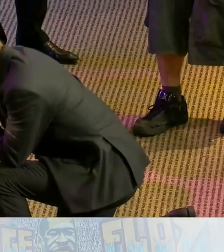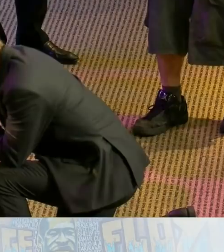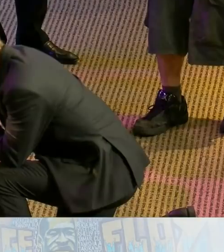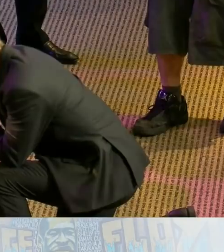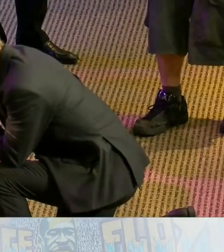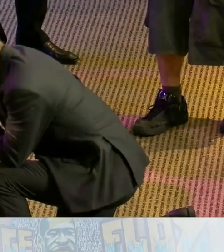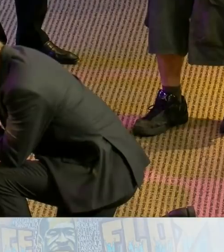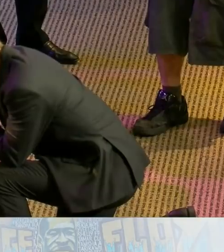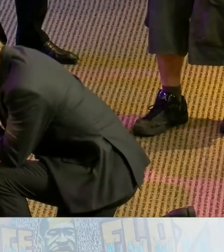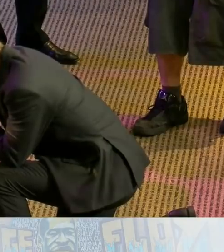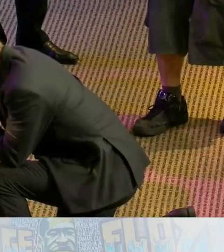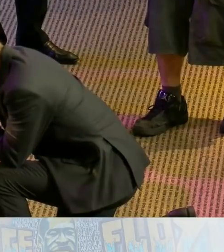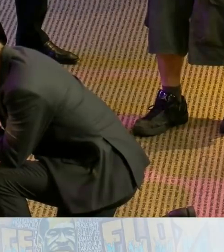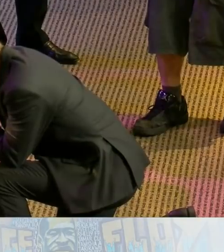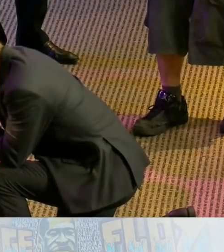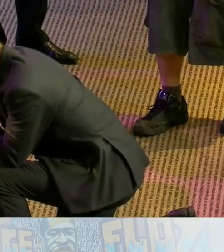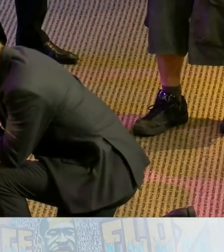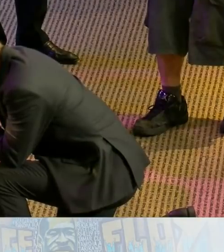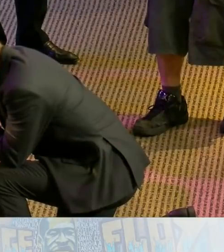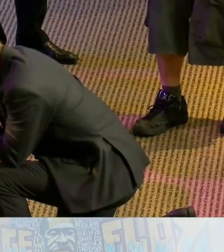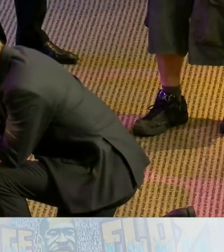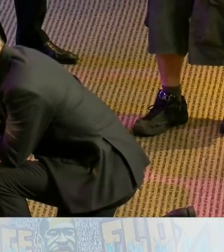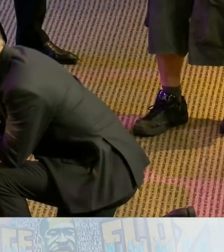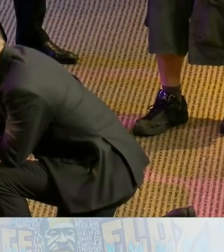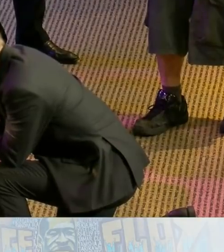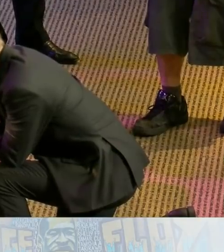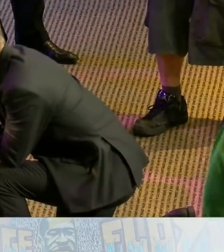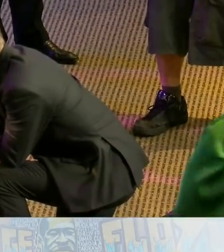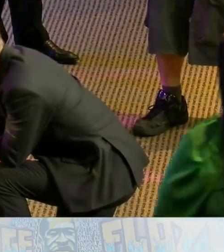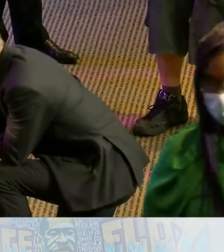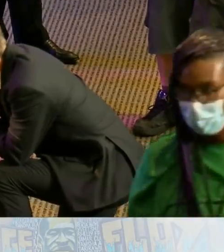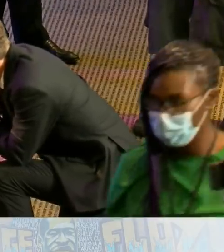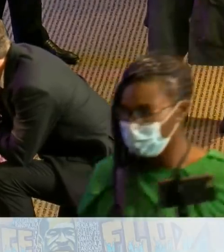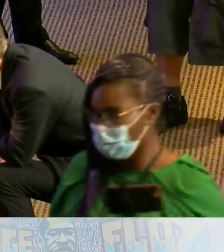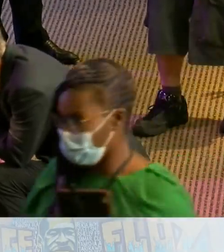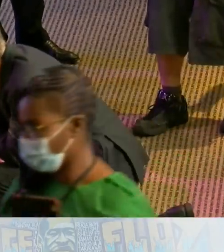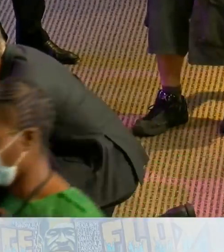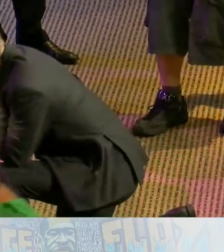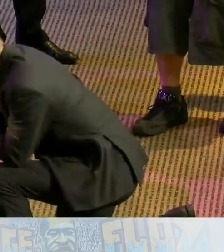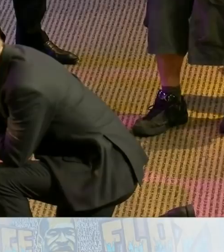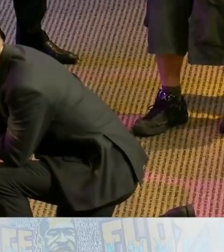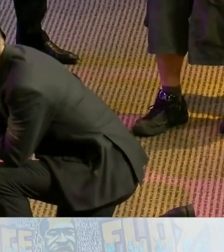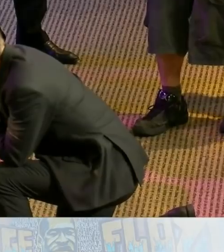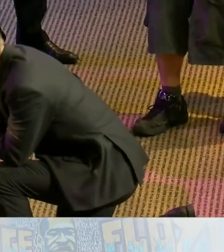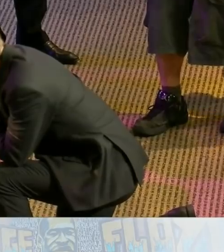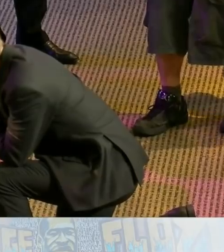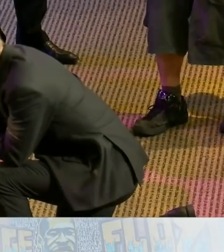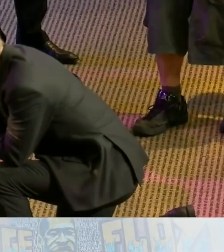FRY. HE WAS UPSET VISIBLY AND CRYING